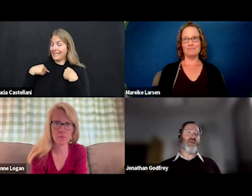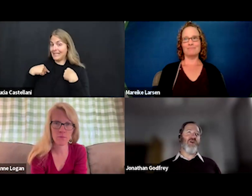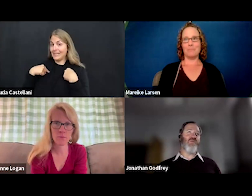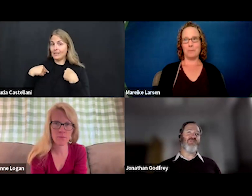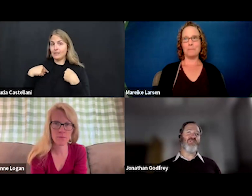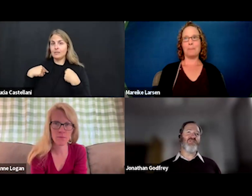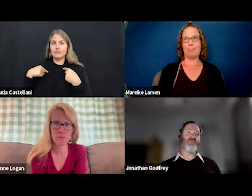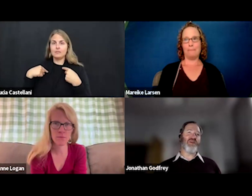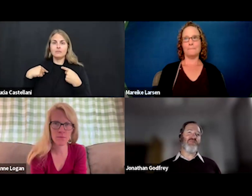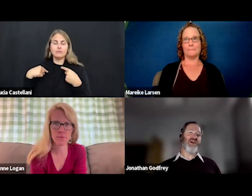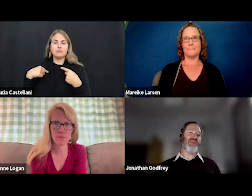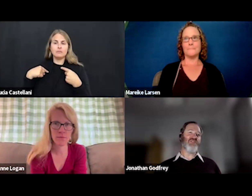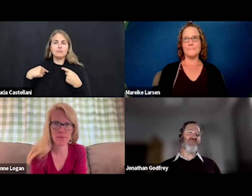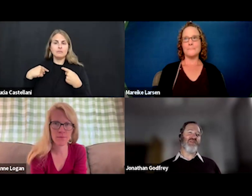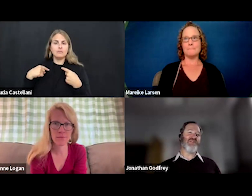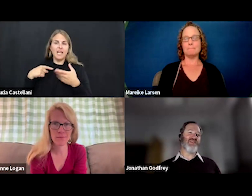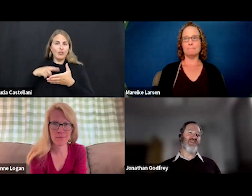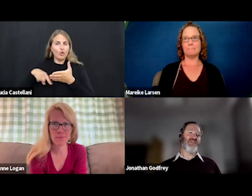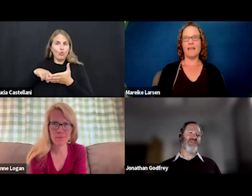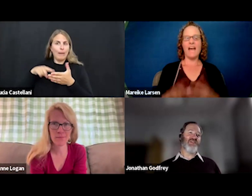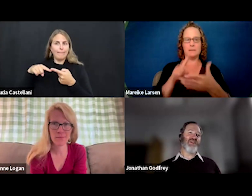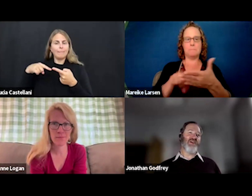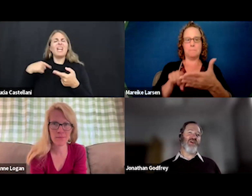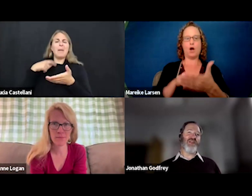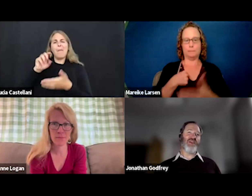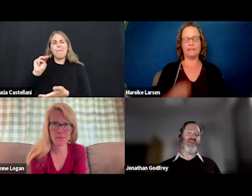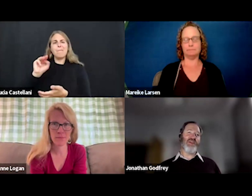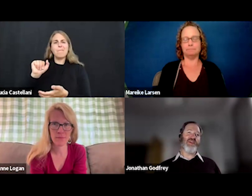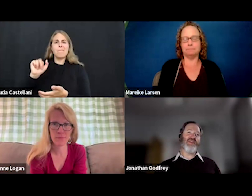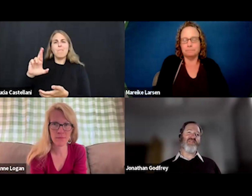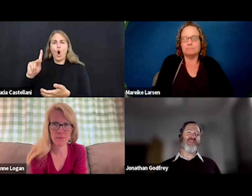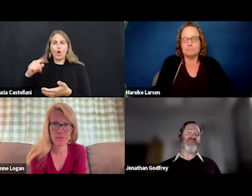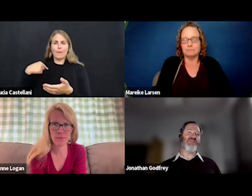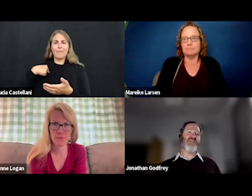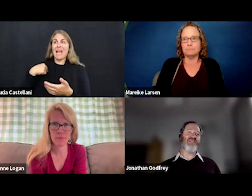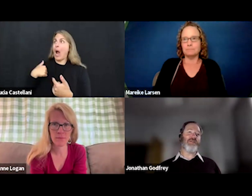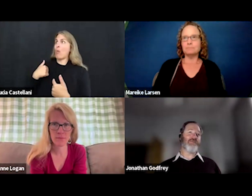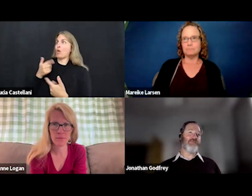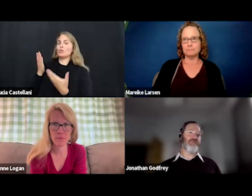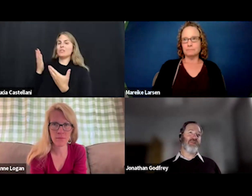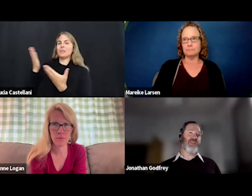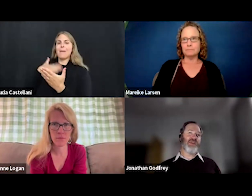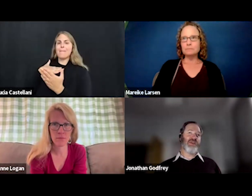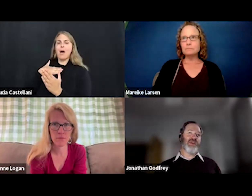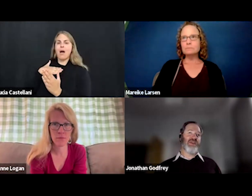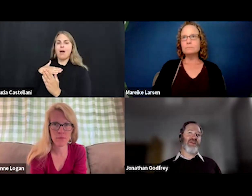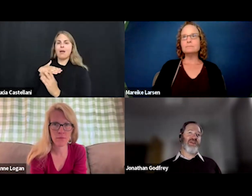I want to submit my assignment orally instead of in writing.